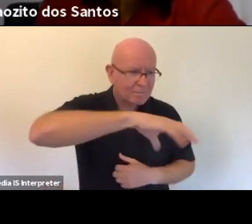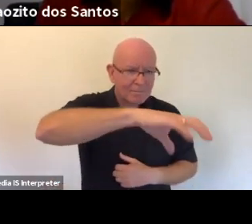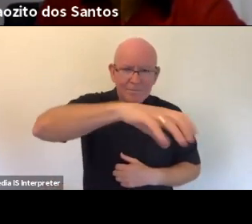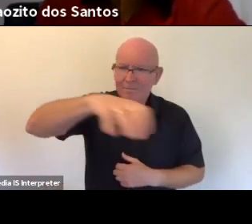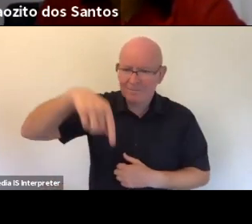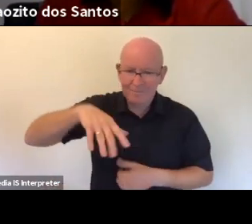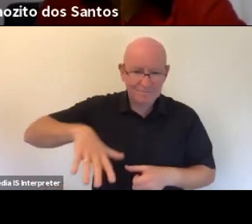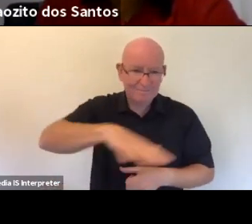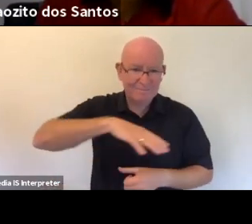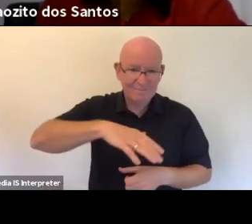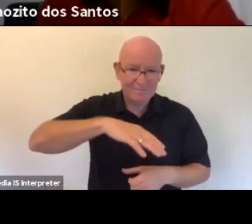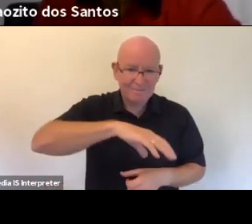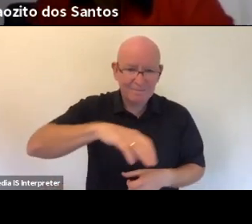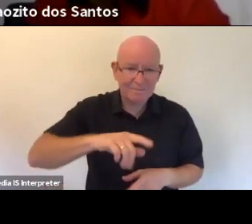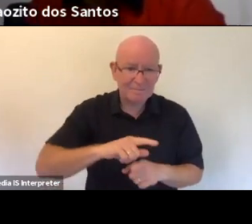So… Yeah.